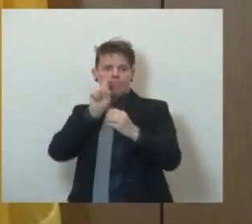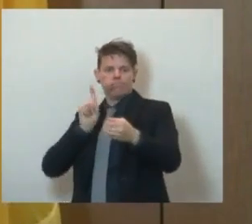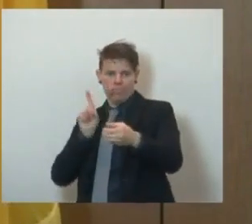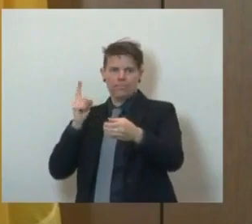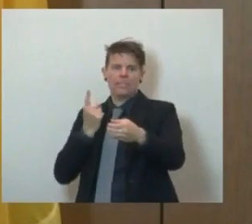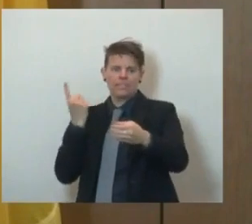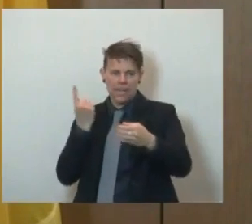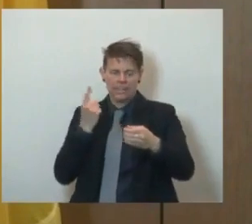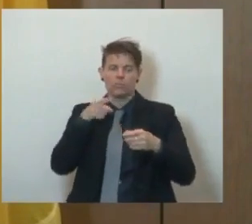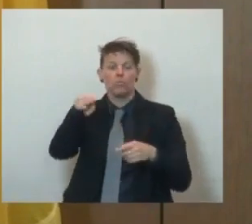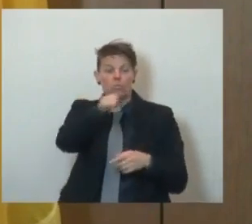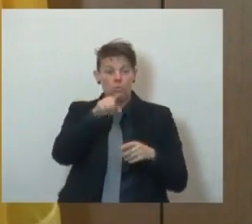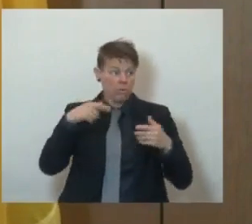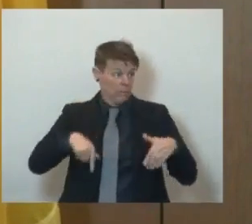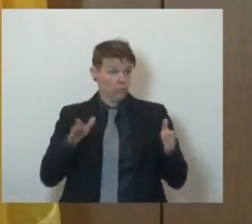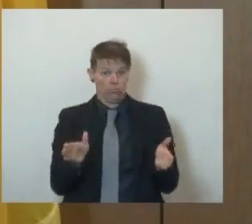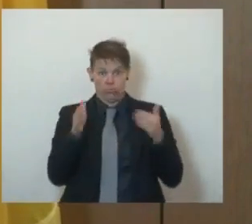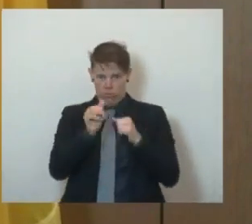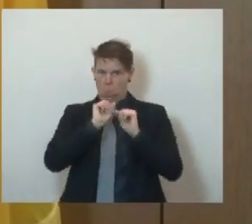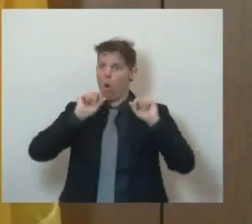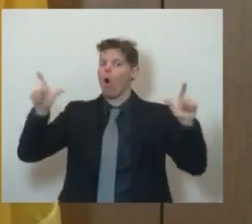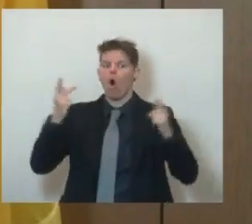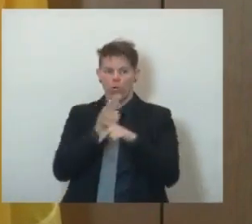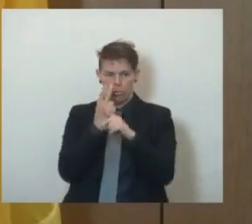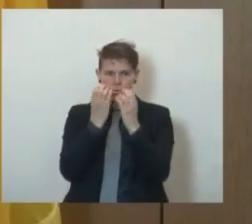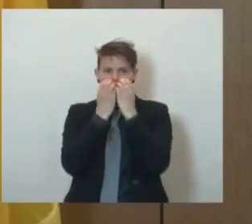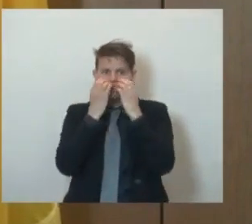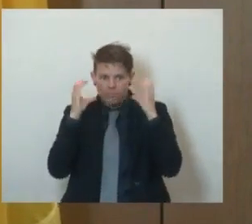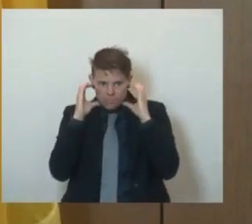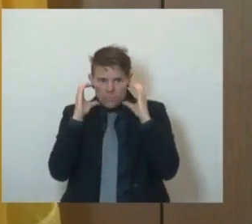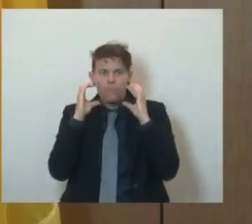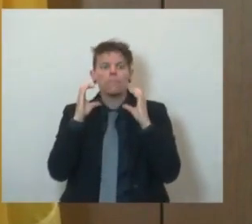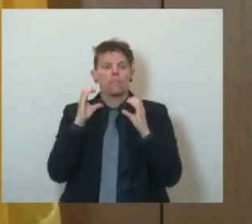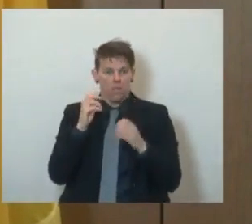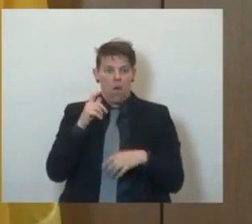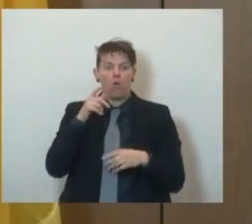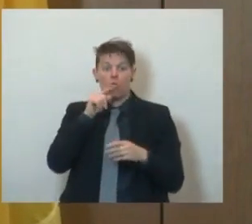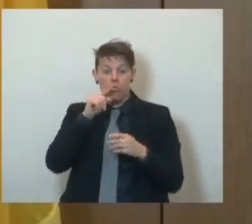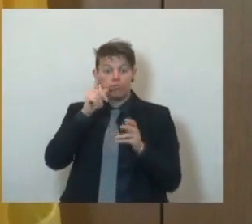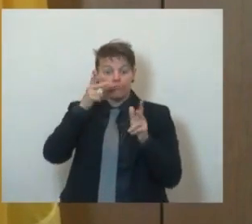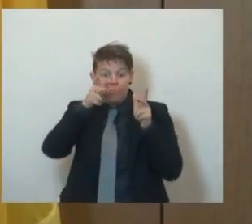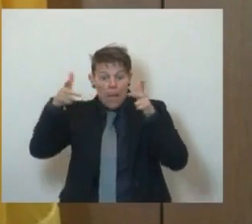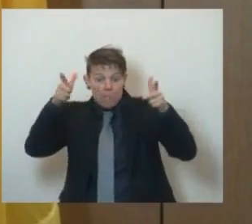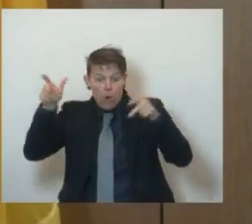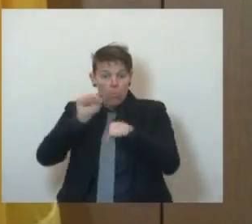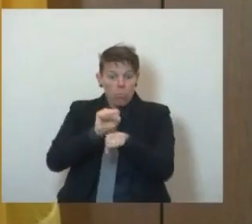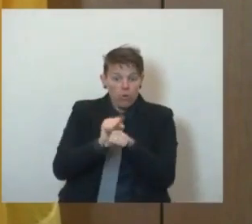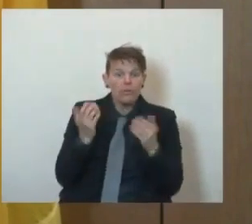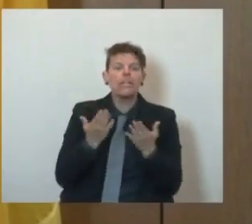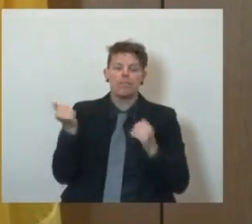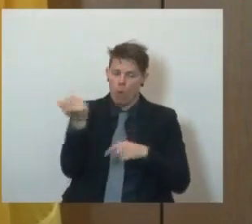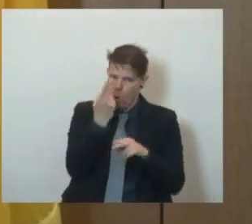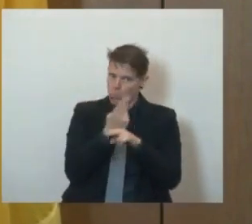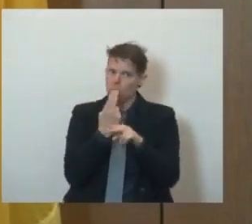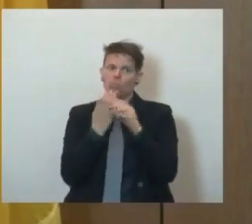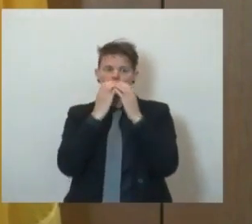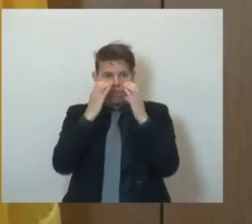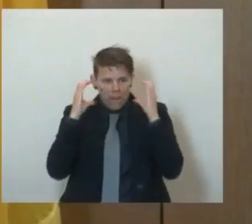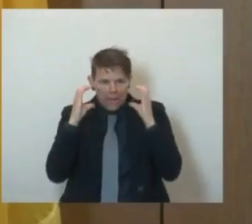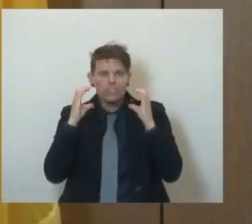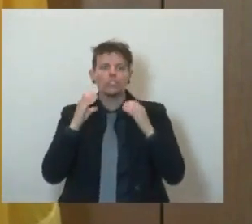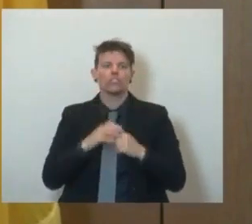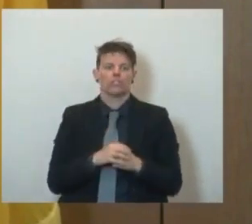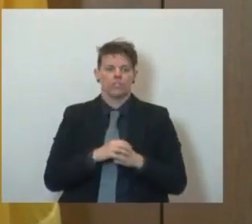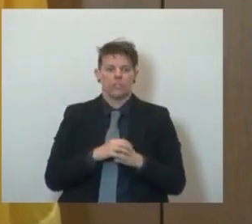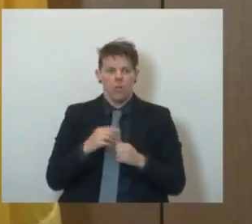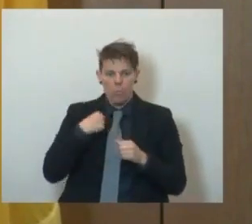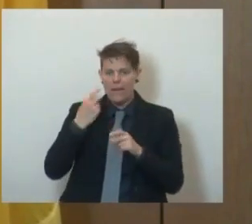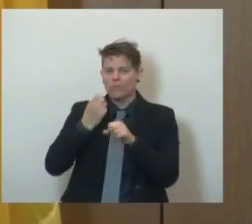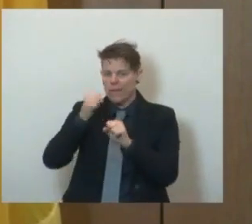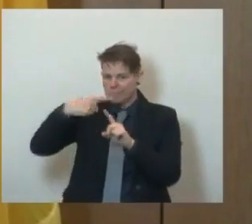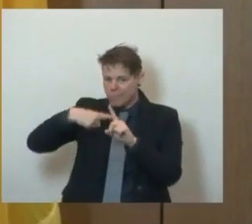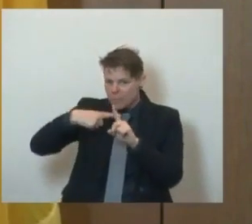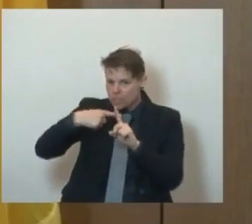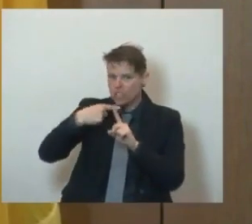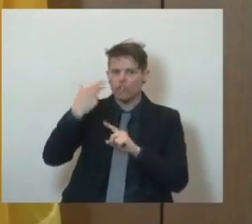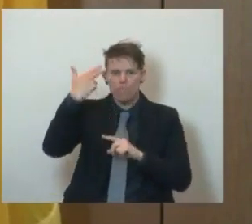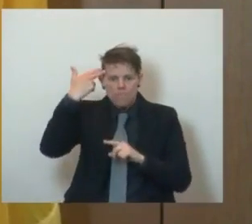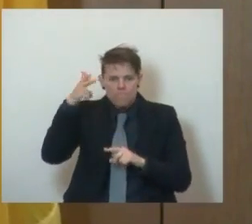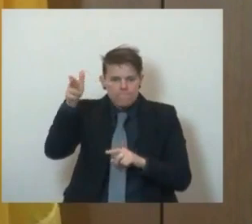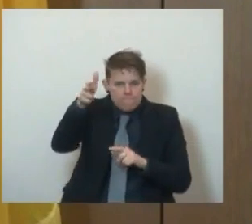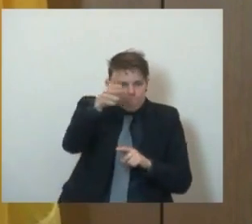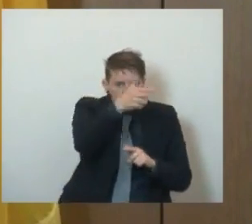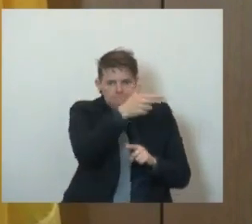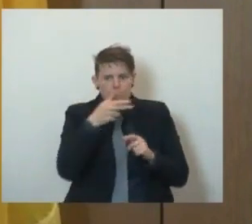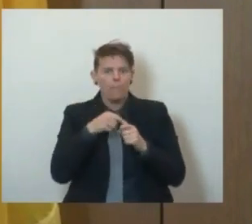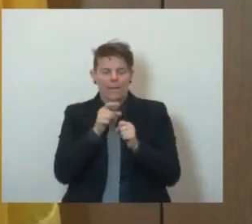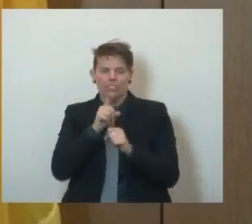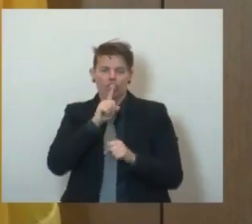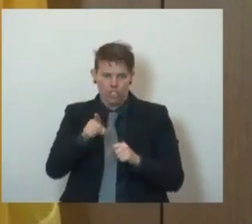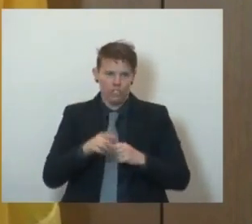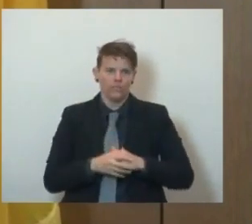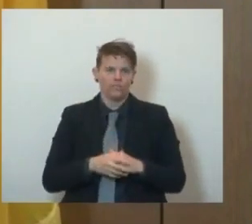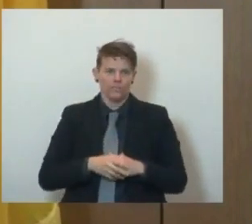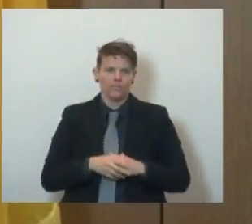SO WE ARE ALL SOCIALLY DISTANCED EVERYBODY COMES INTO THIS ROOM WEARING A MASK EVERYBODY WHO THE LIMITED FOLKS WHO ARE HERE IN THE ROOM WITH THEIR CAMERAS ARE ALL WEARING FACE COVERINGS AND